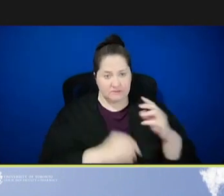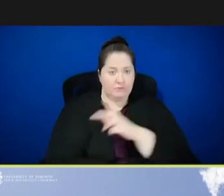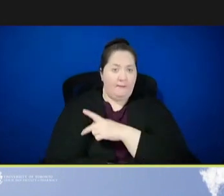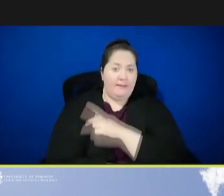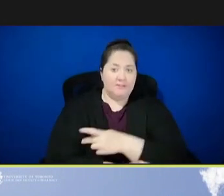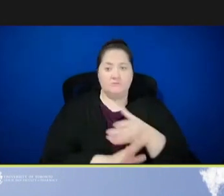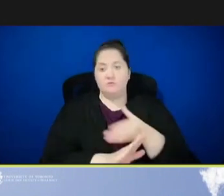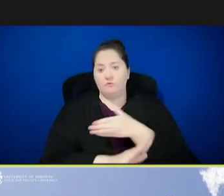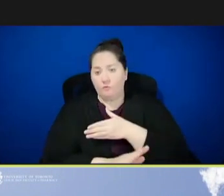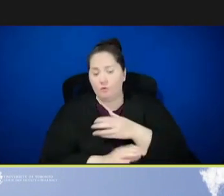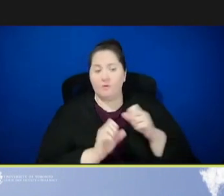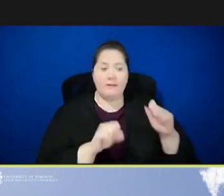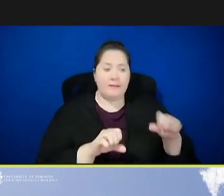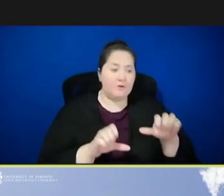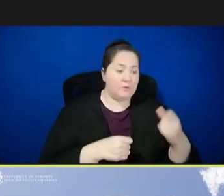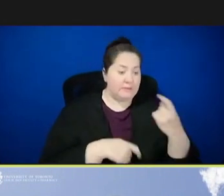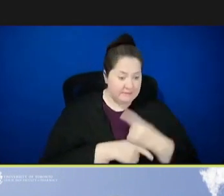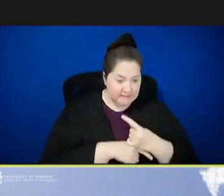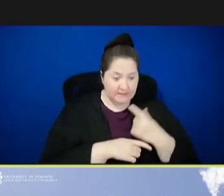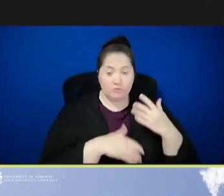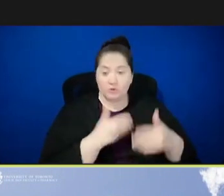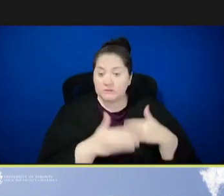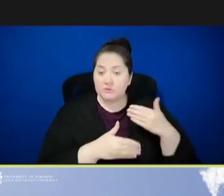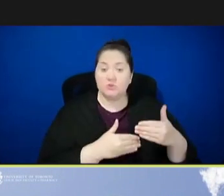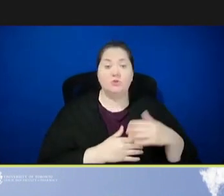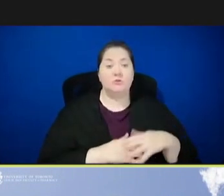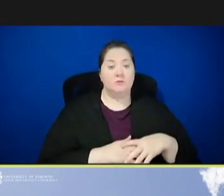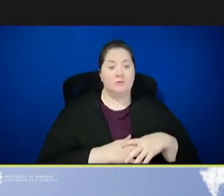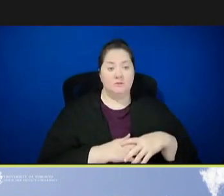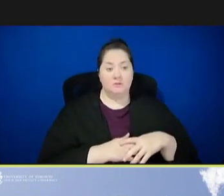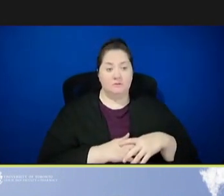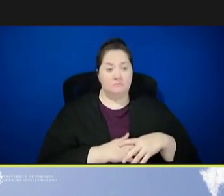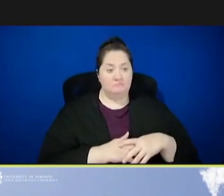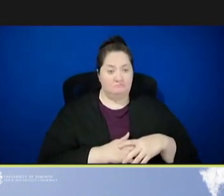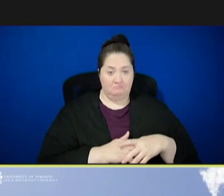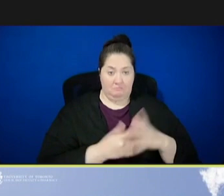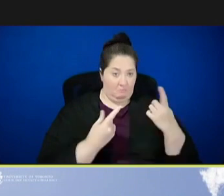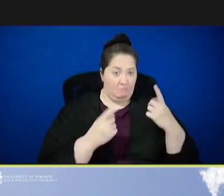We can do it on the day of the procedure, and we've done both, and they both work.